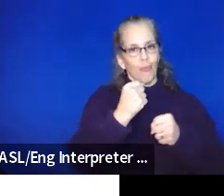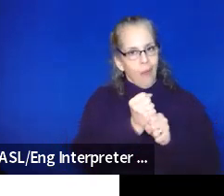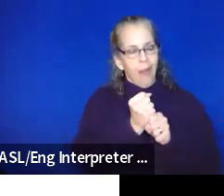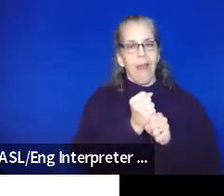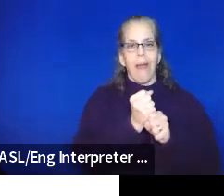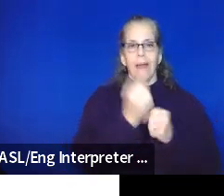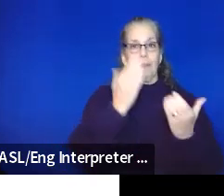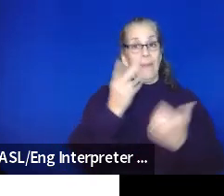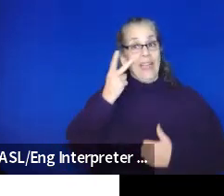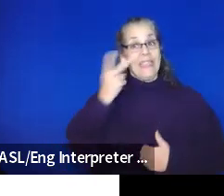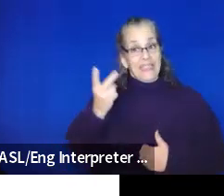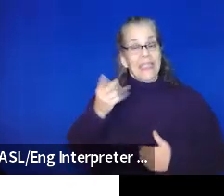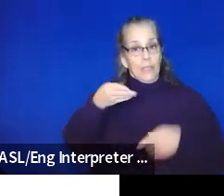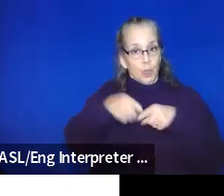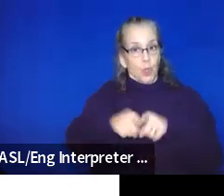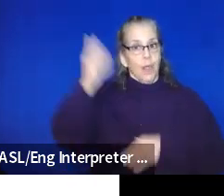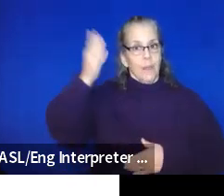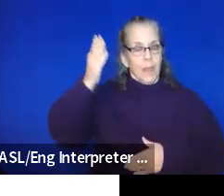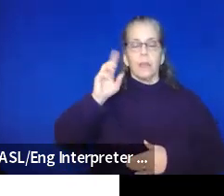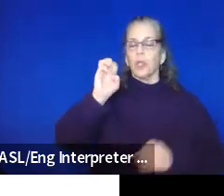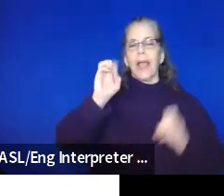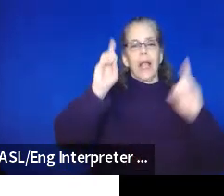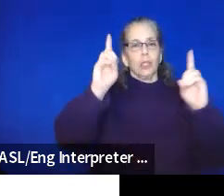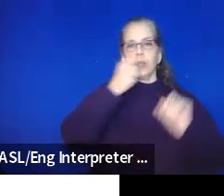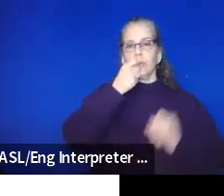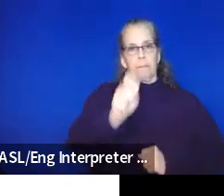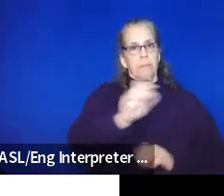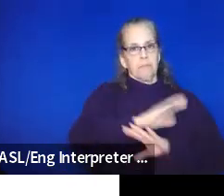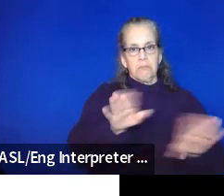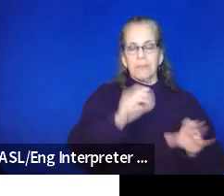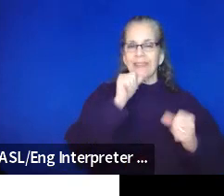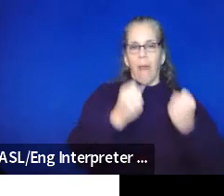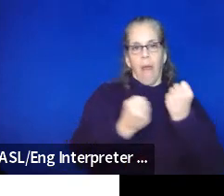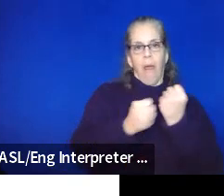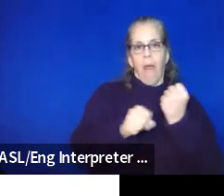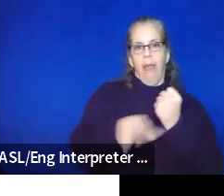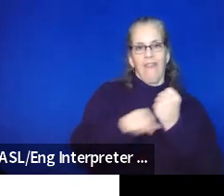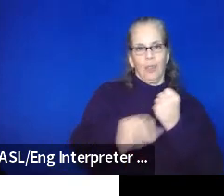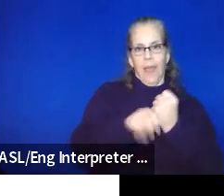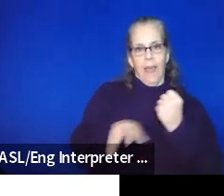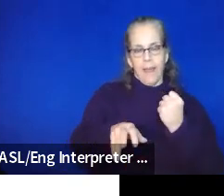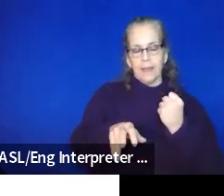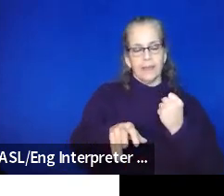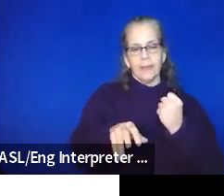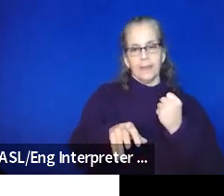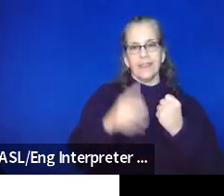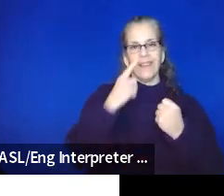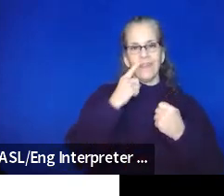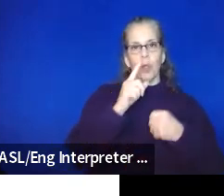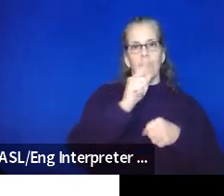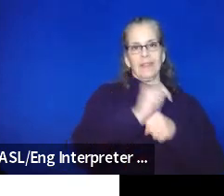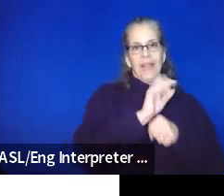webinar. This is an educational opportunity put on by our task force to introduce different